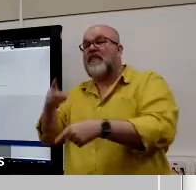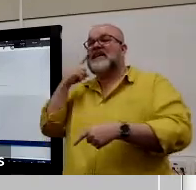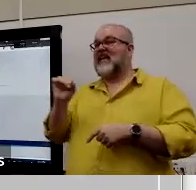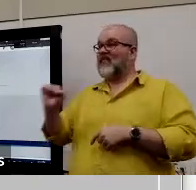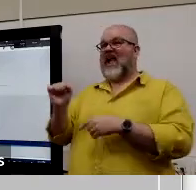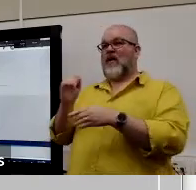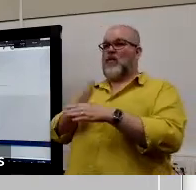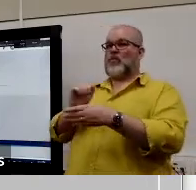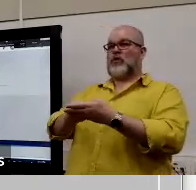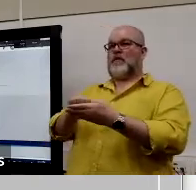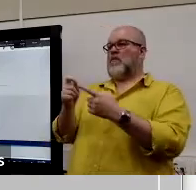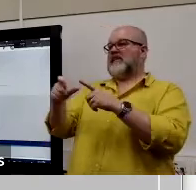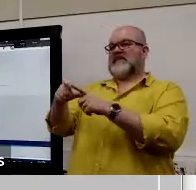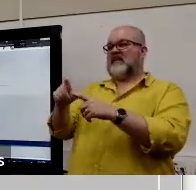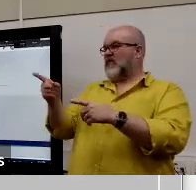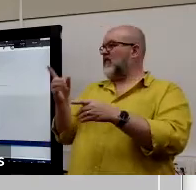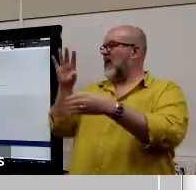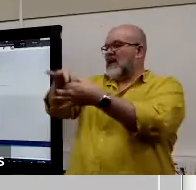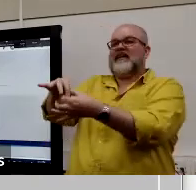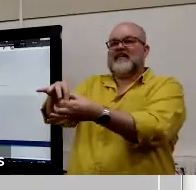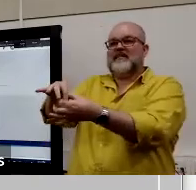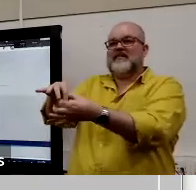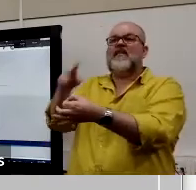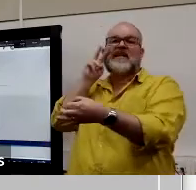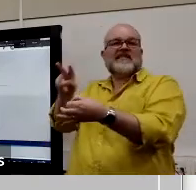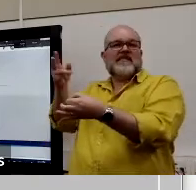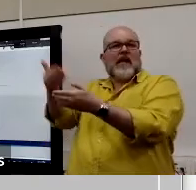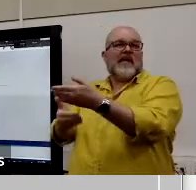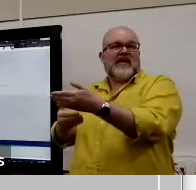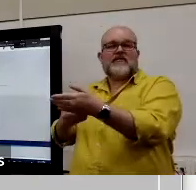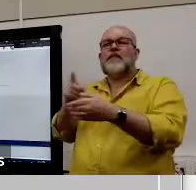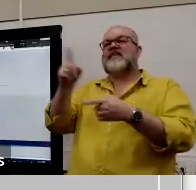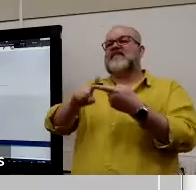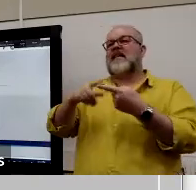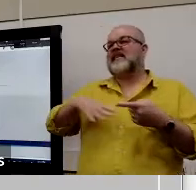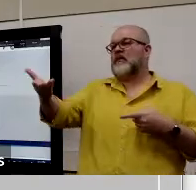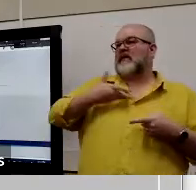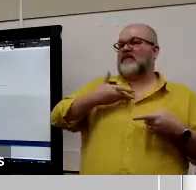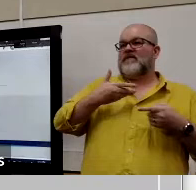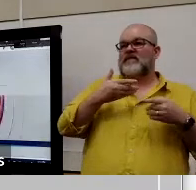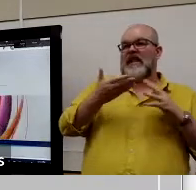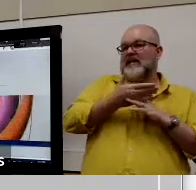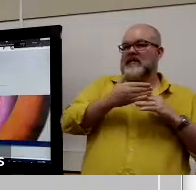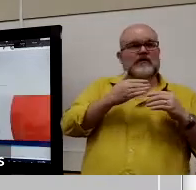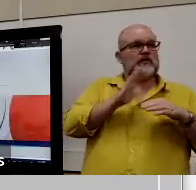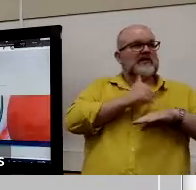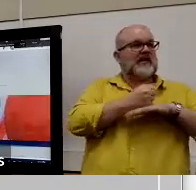the welcome, because they're not a paid up member. So you know just the pay the paid workshop that they've actually seen and they'll see.